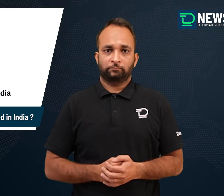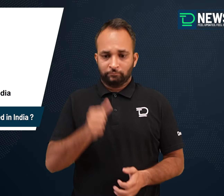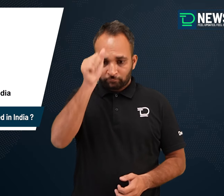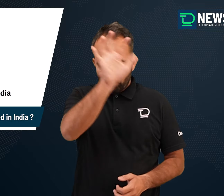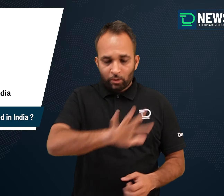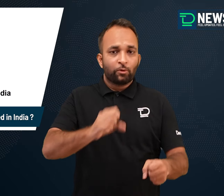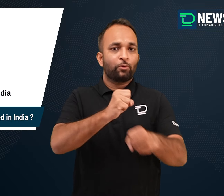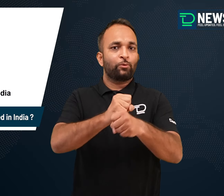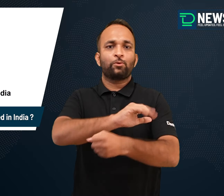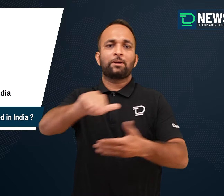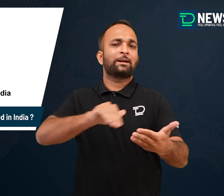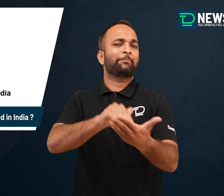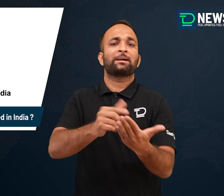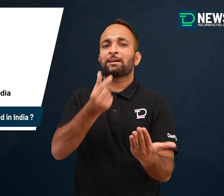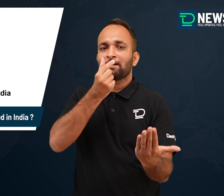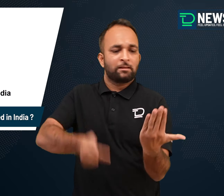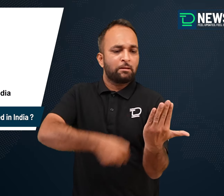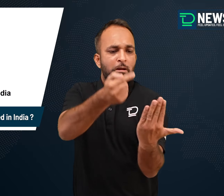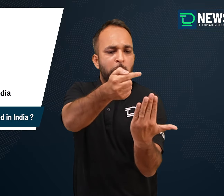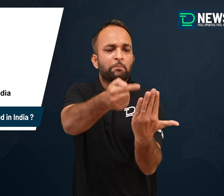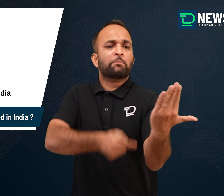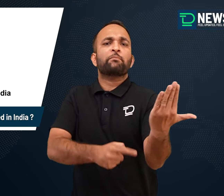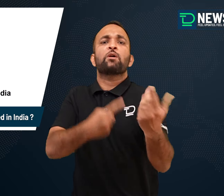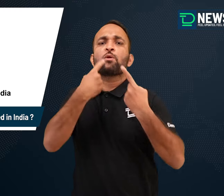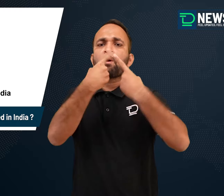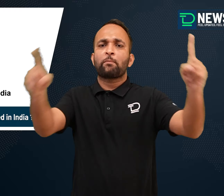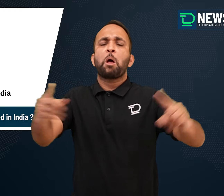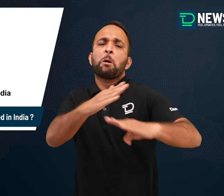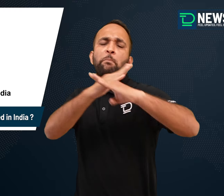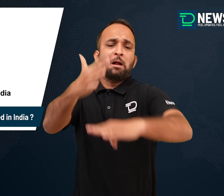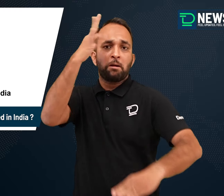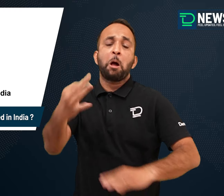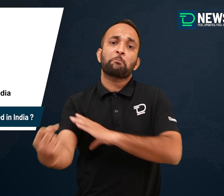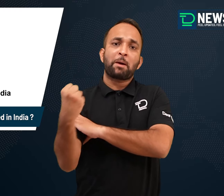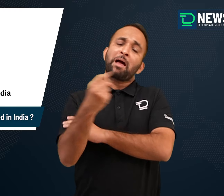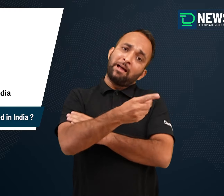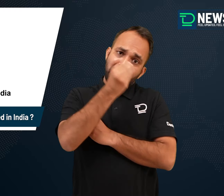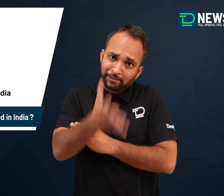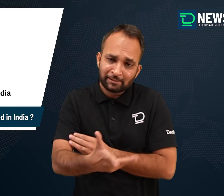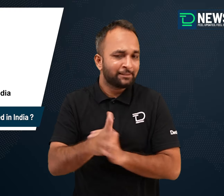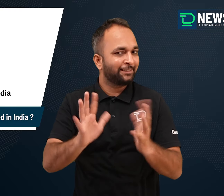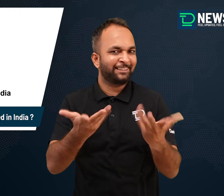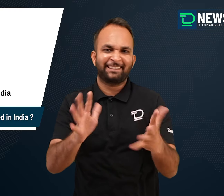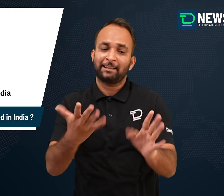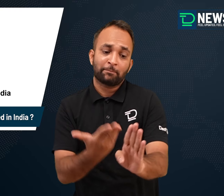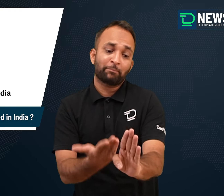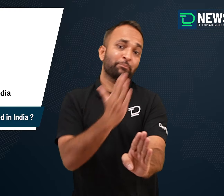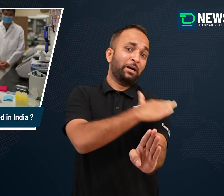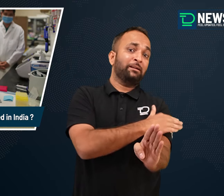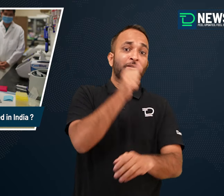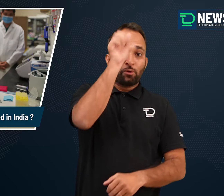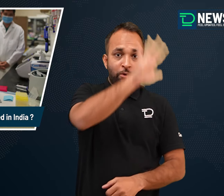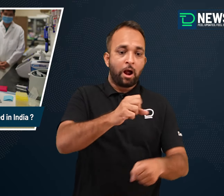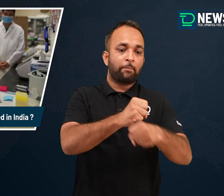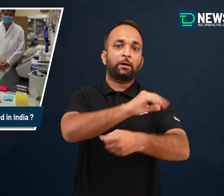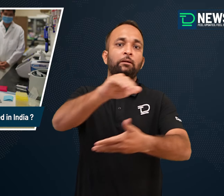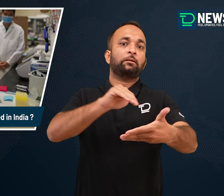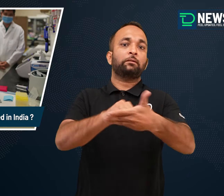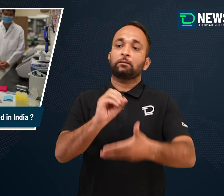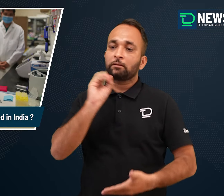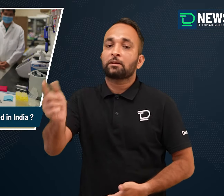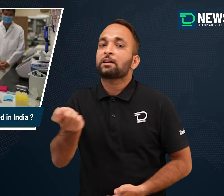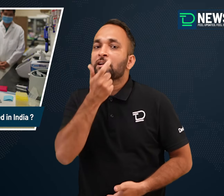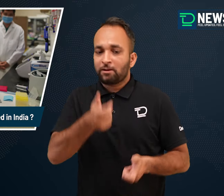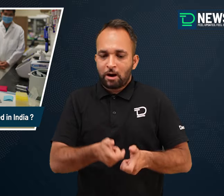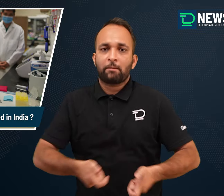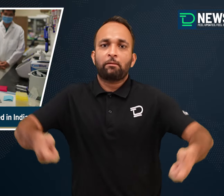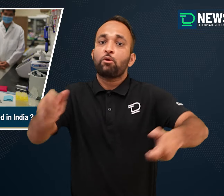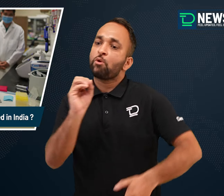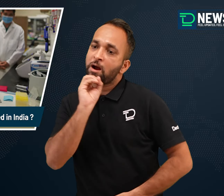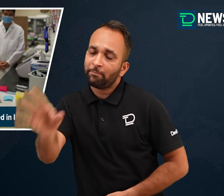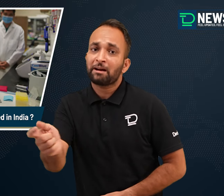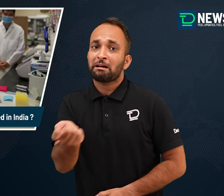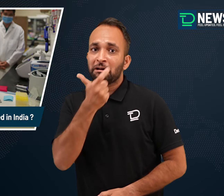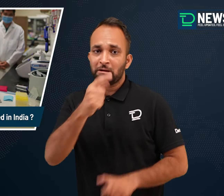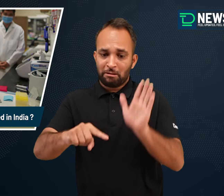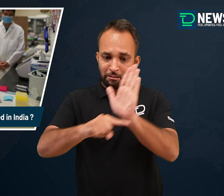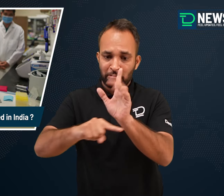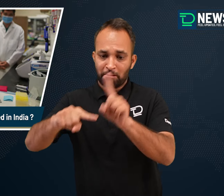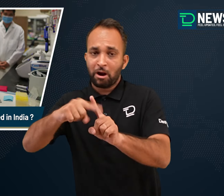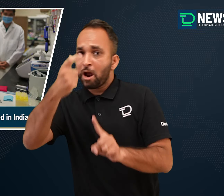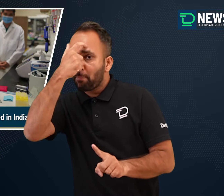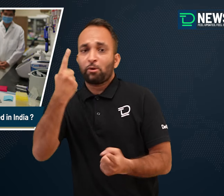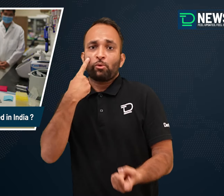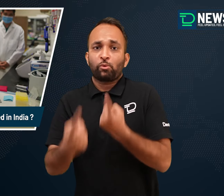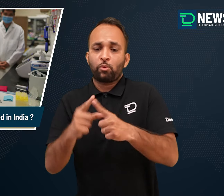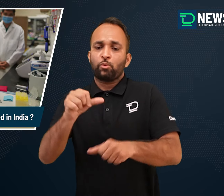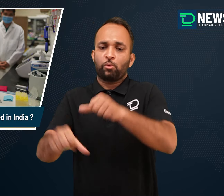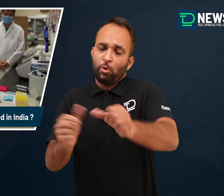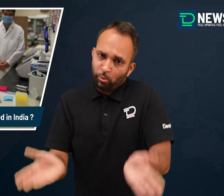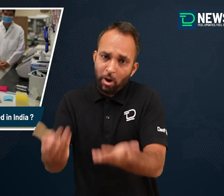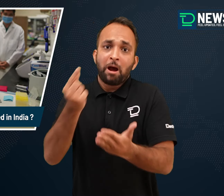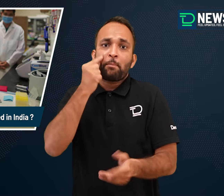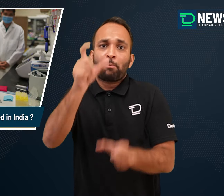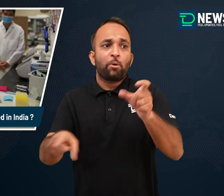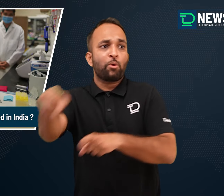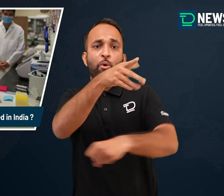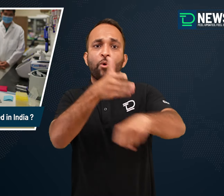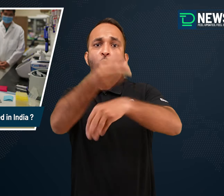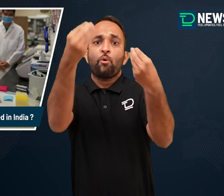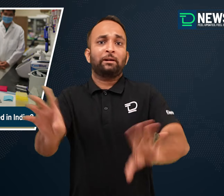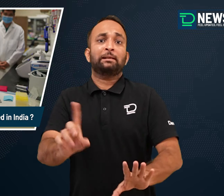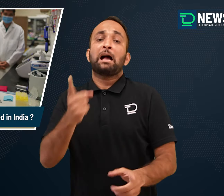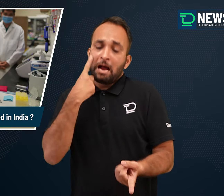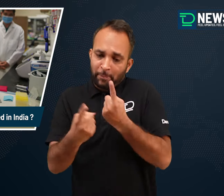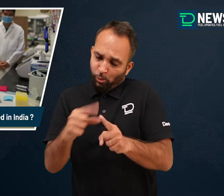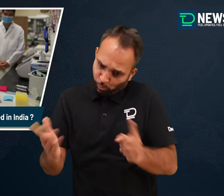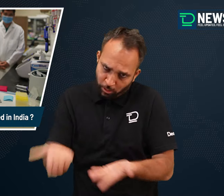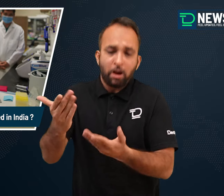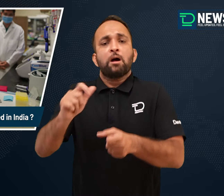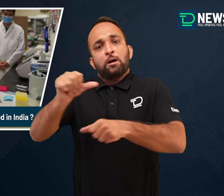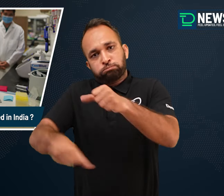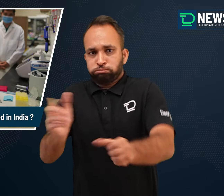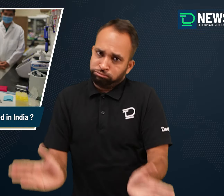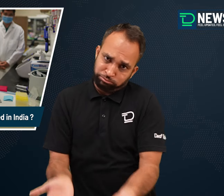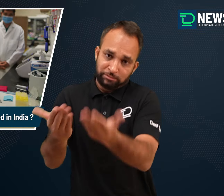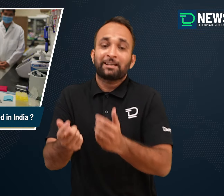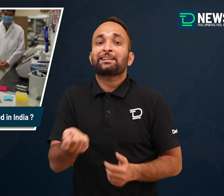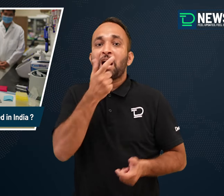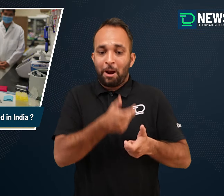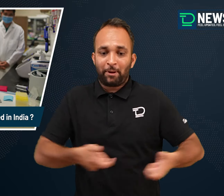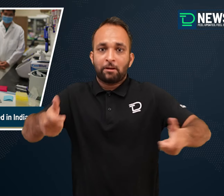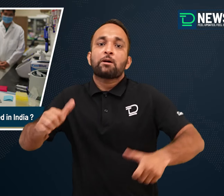They never banned these drugs, not just like that, they have created committees and asked them to review.